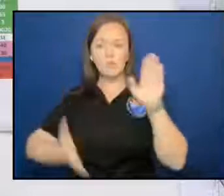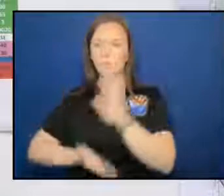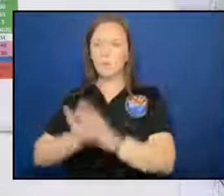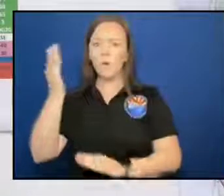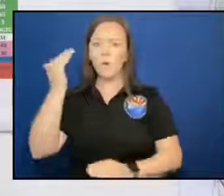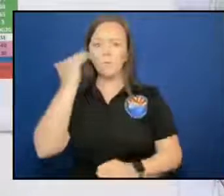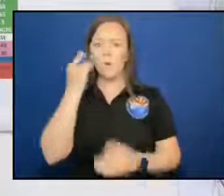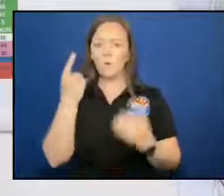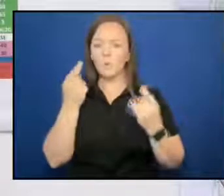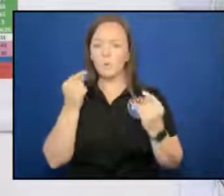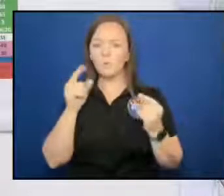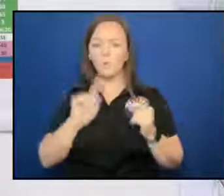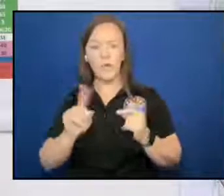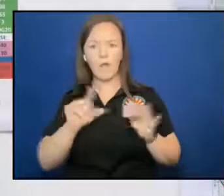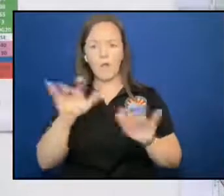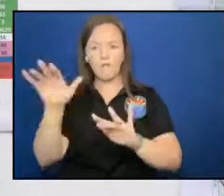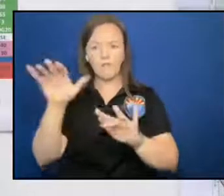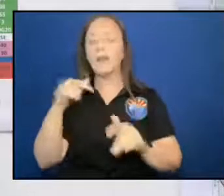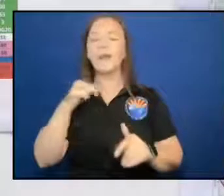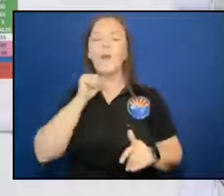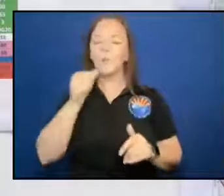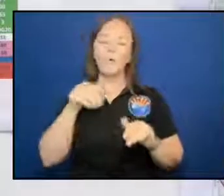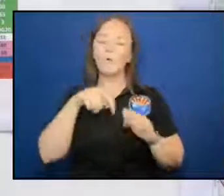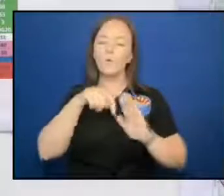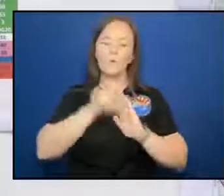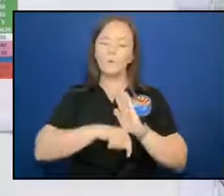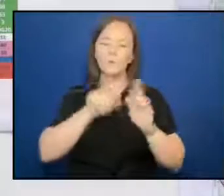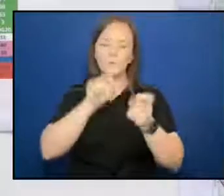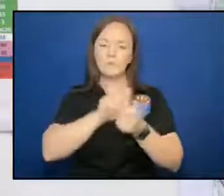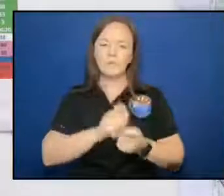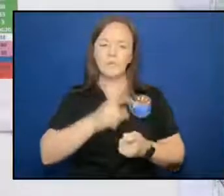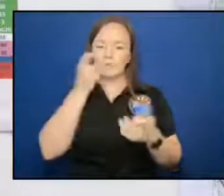NMDHSEM.